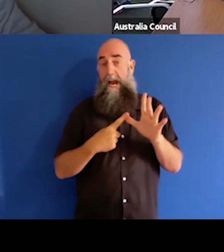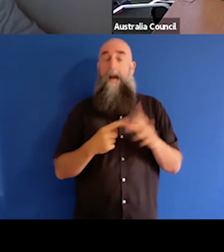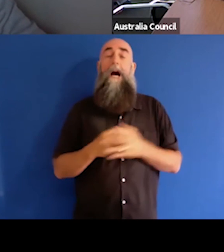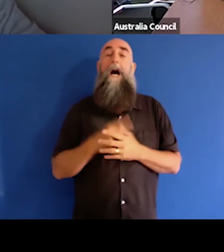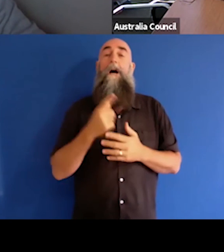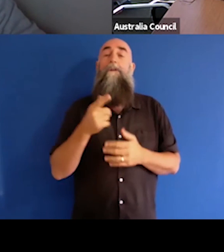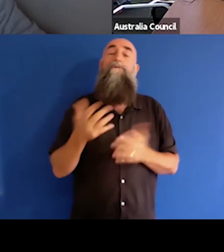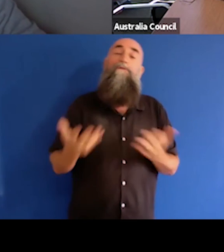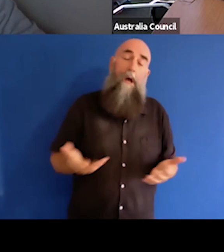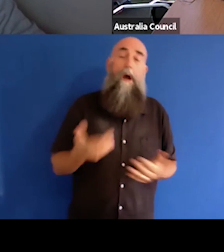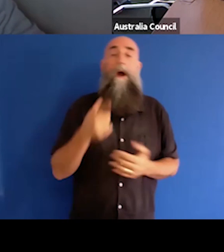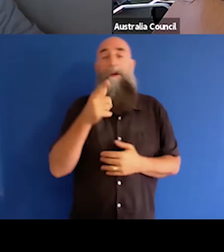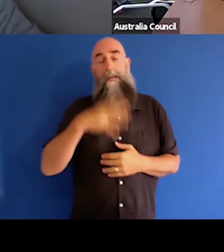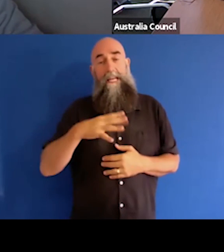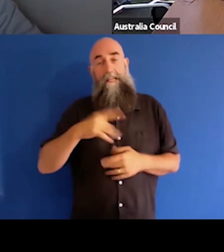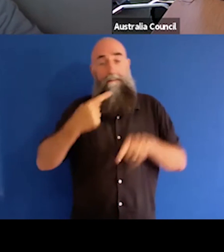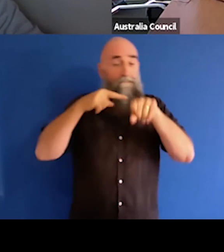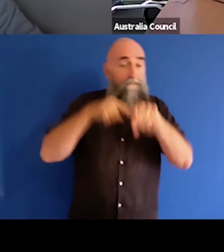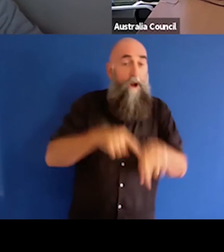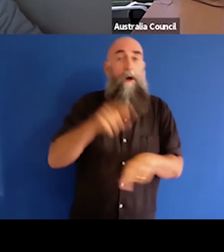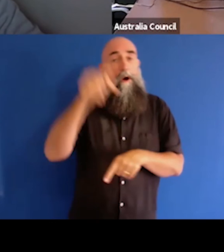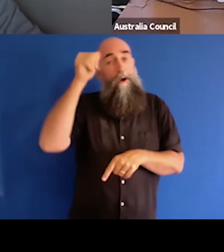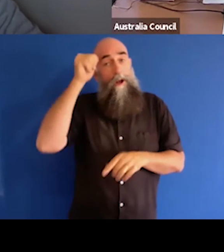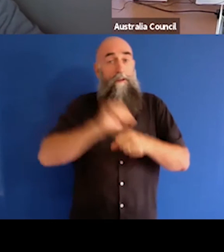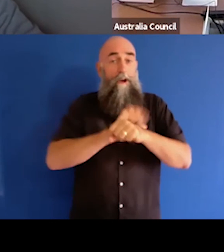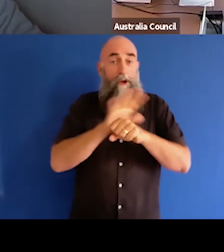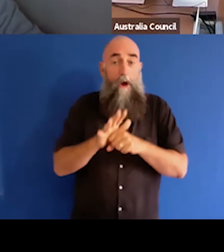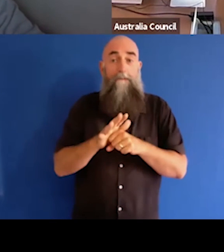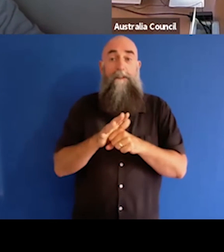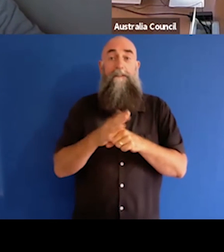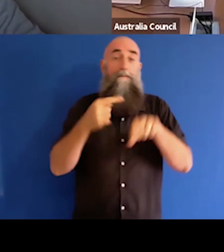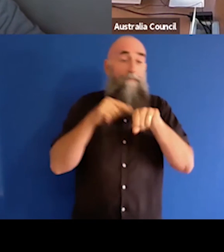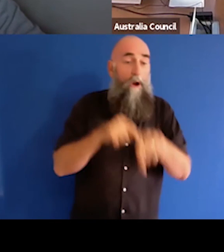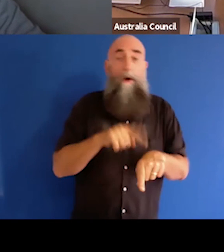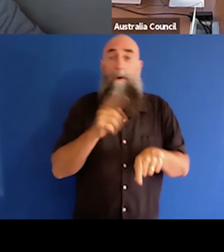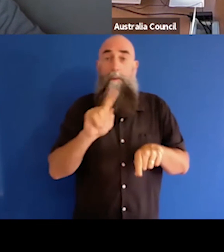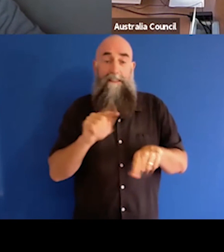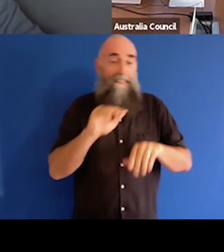there "this is scalable based on the changes that may come into effect with restrictions."